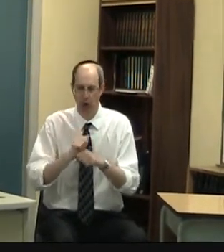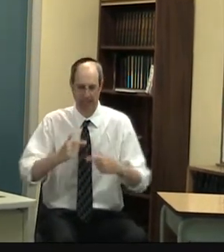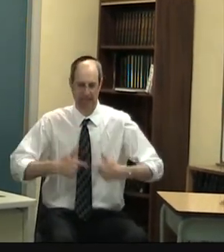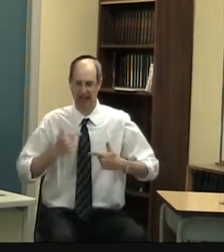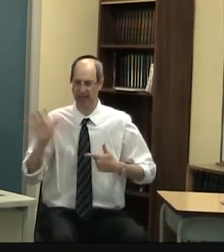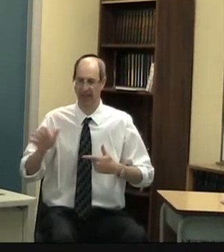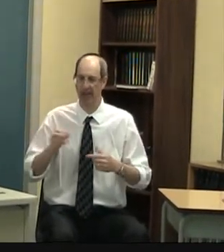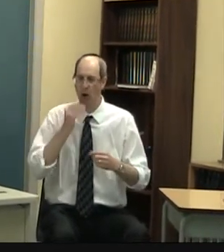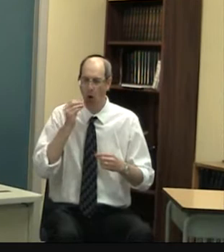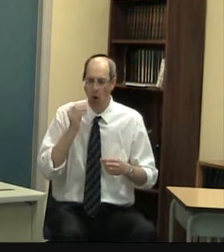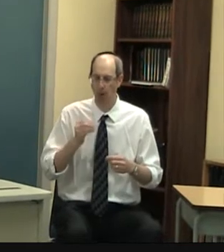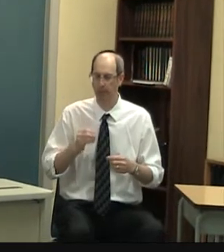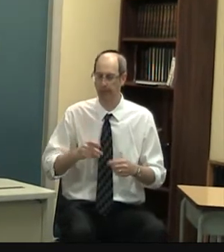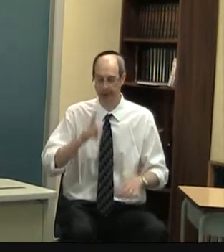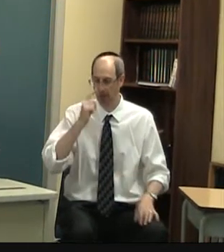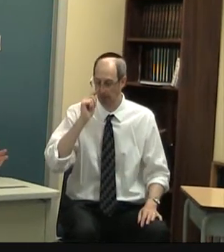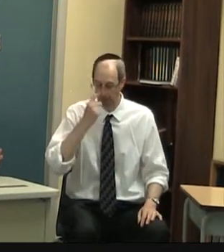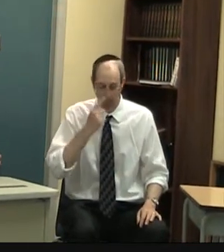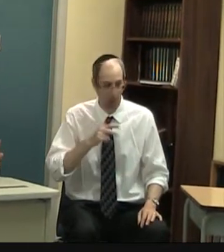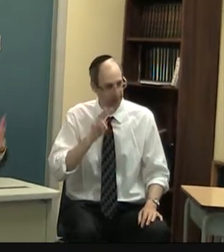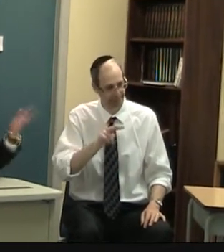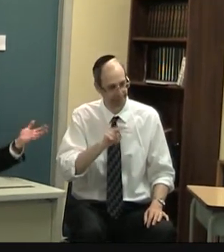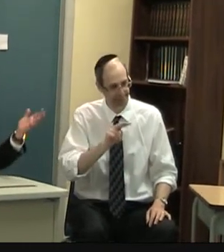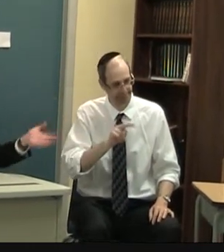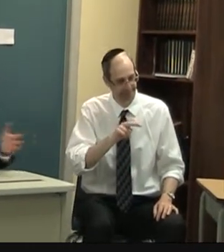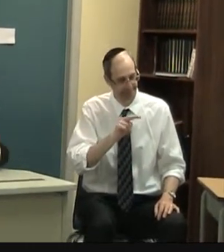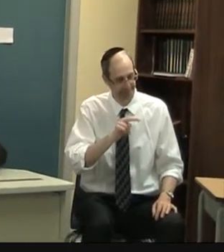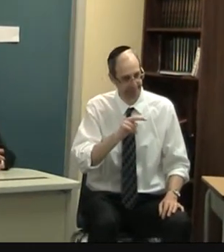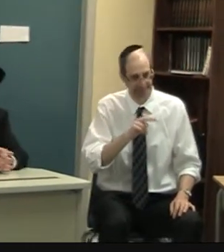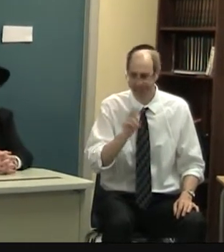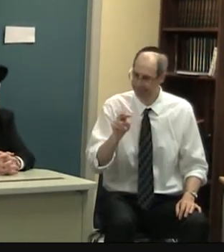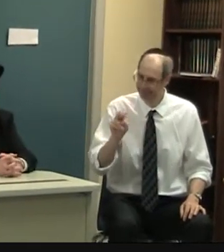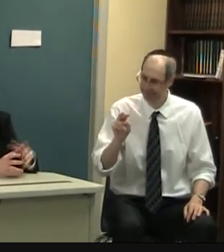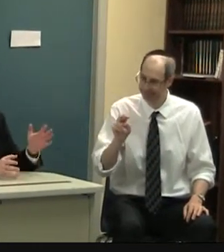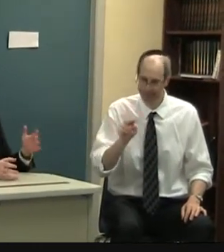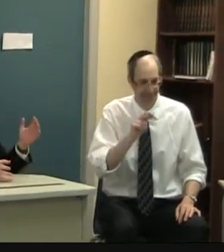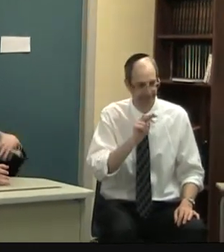24/7 with nothing to do except you know look at the kids because they didn't do anything except watch the kids and these these were